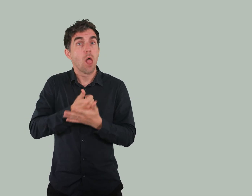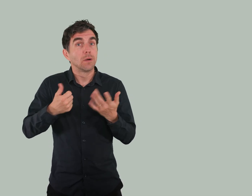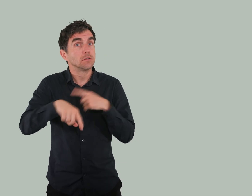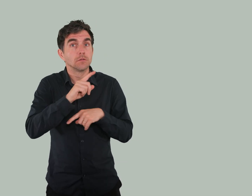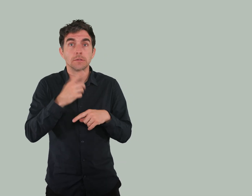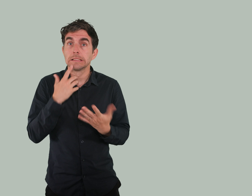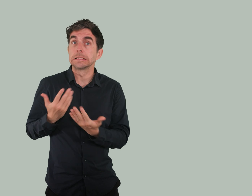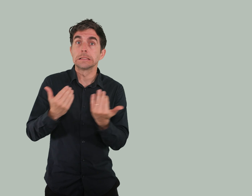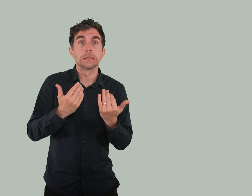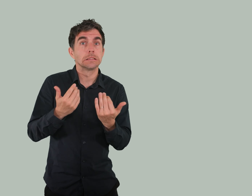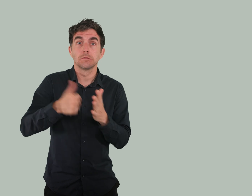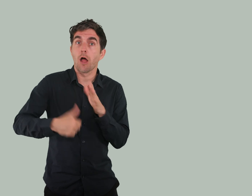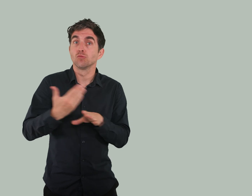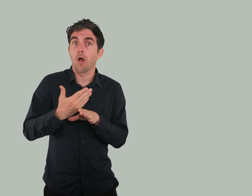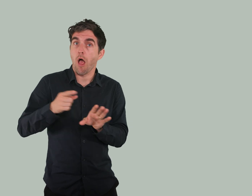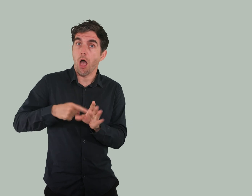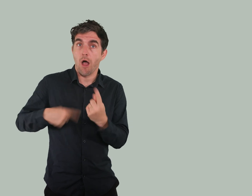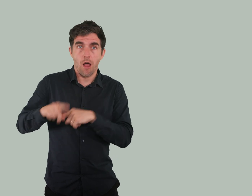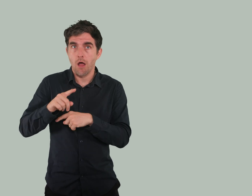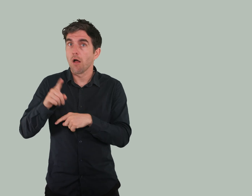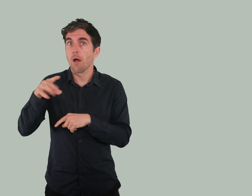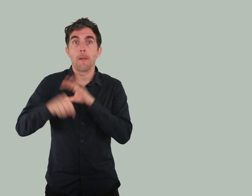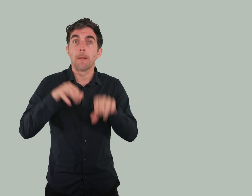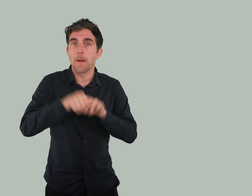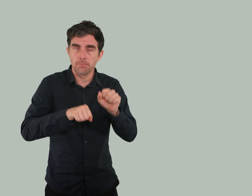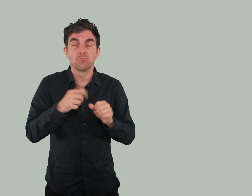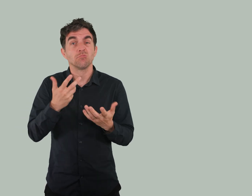concentrated in the sectors that serve as primary entry points for young workers: